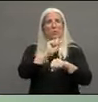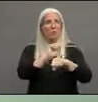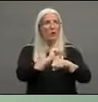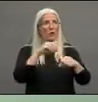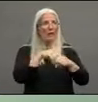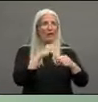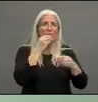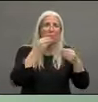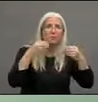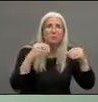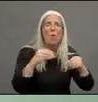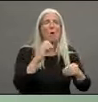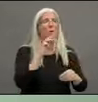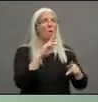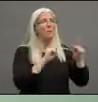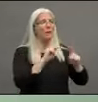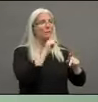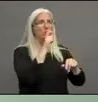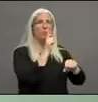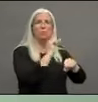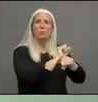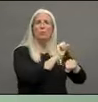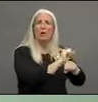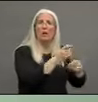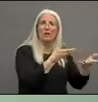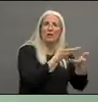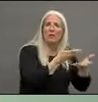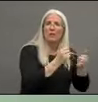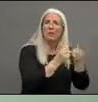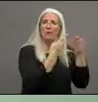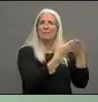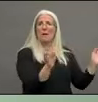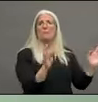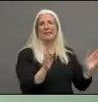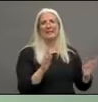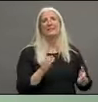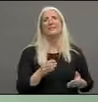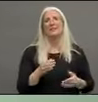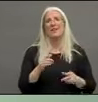attended say, a large gathering like a protest, who ride mass transit, have